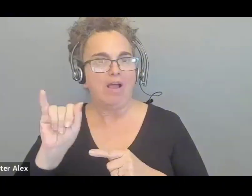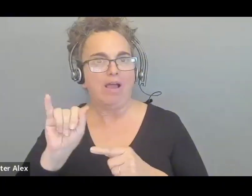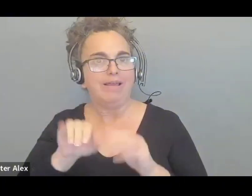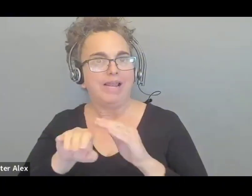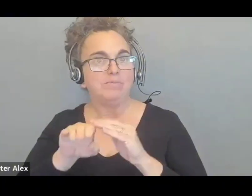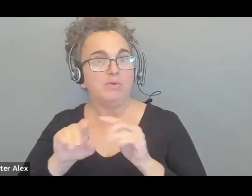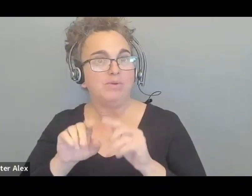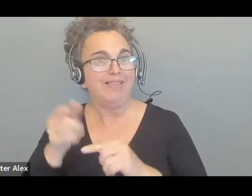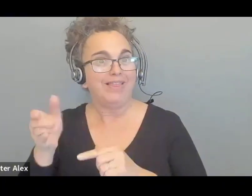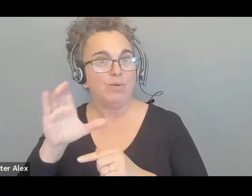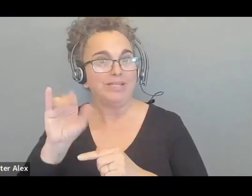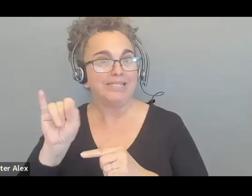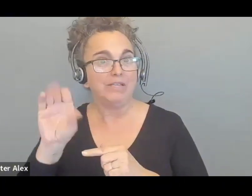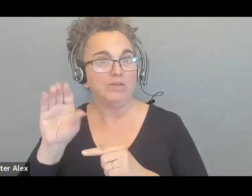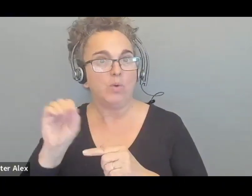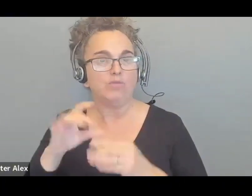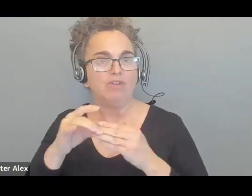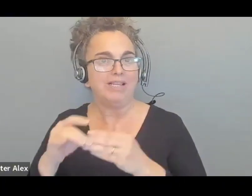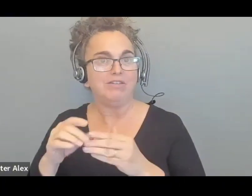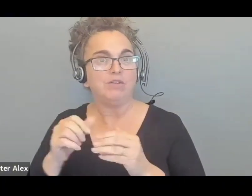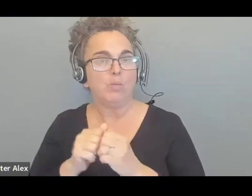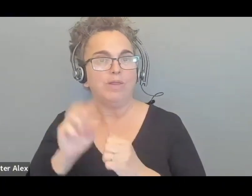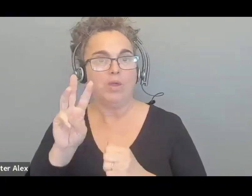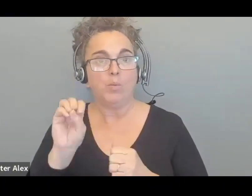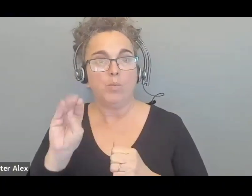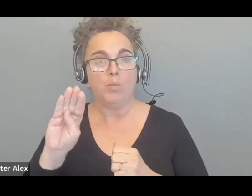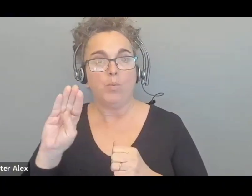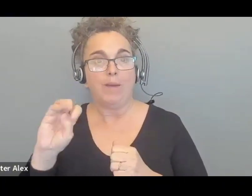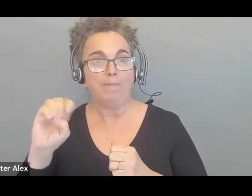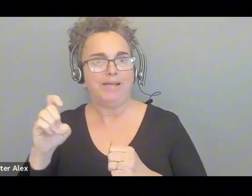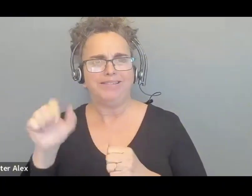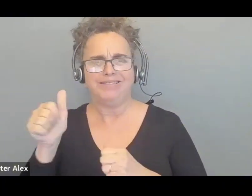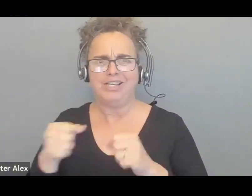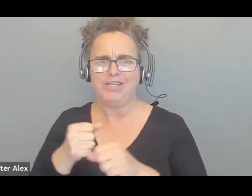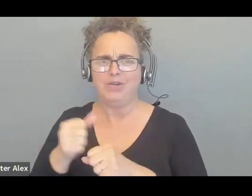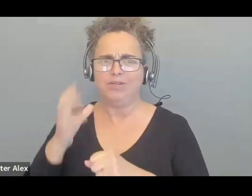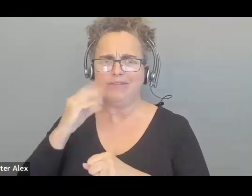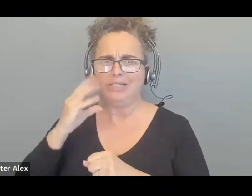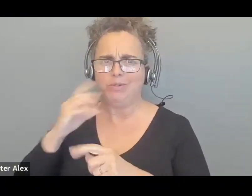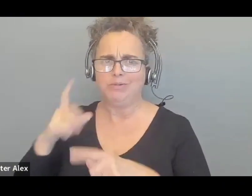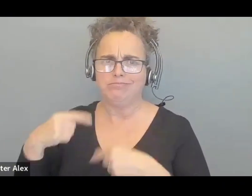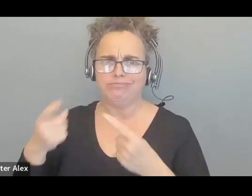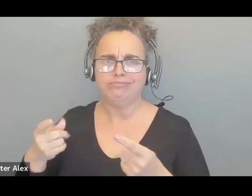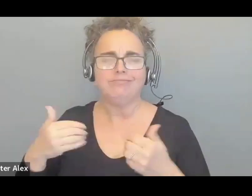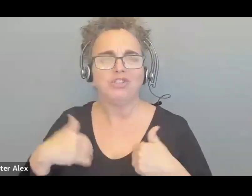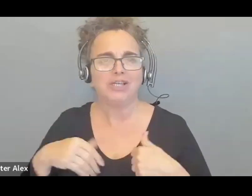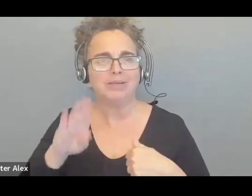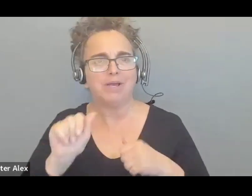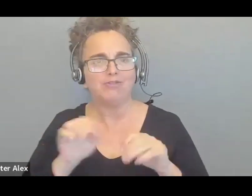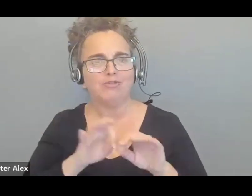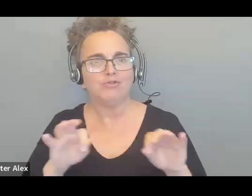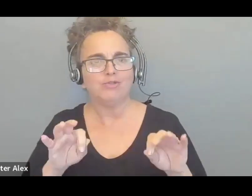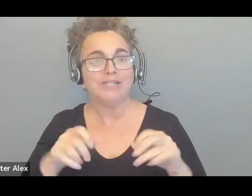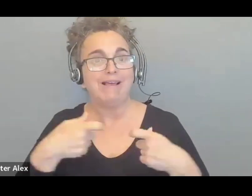for Webex. With over 10 years of industry experience, Nandita holds a bachelor's degree in electrical engineering